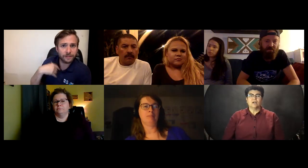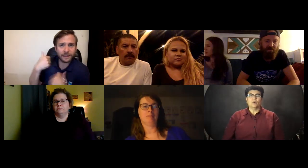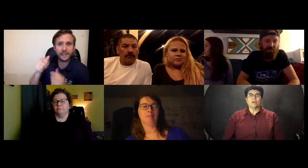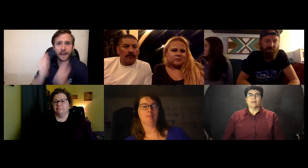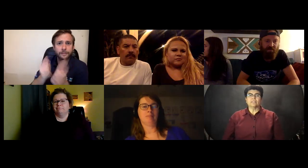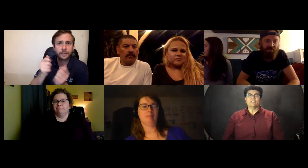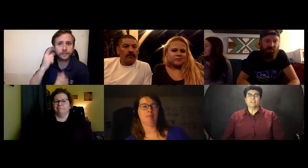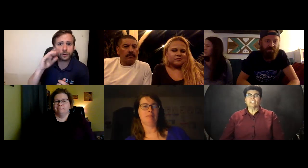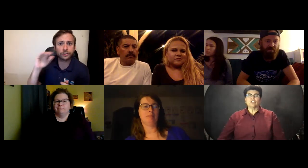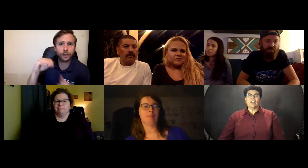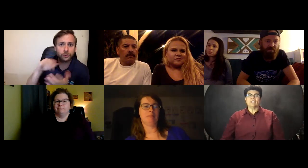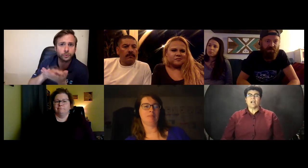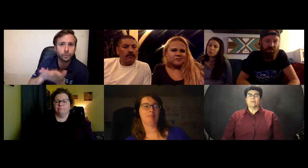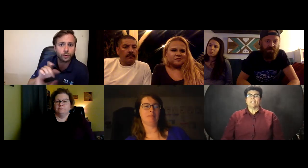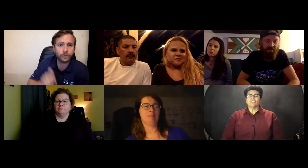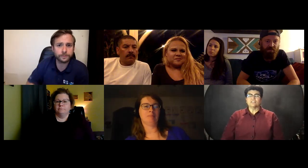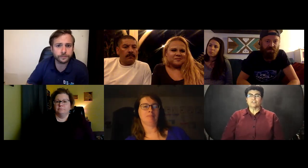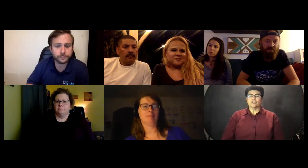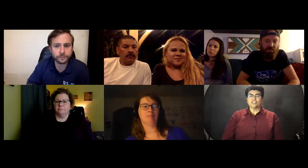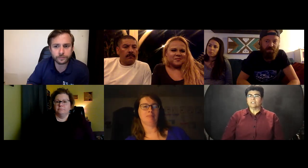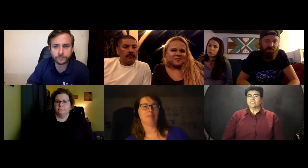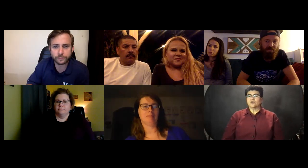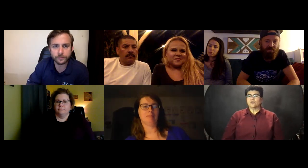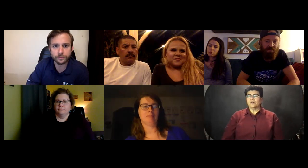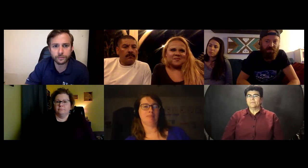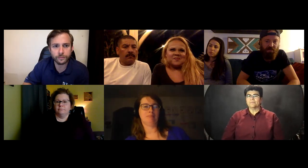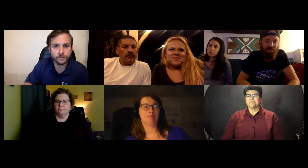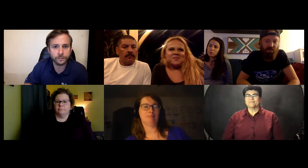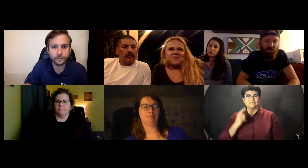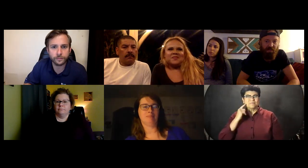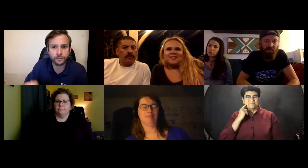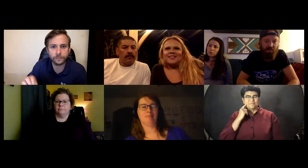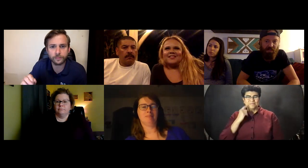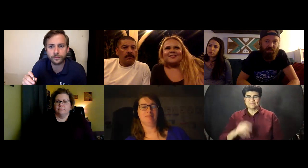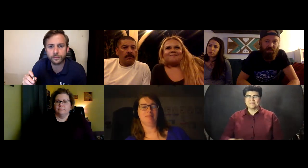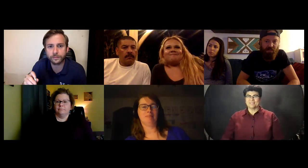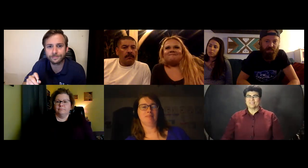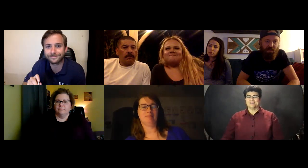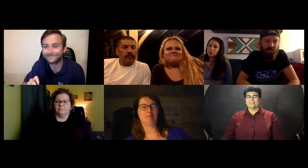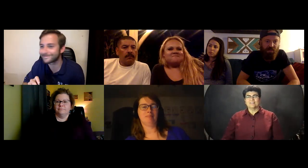what about delfina do you have any